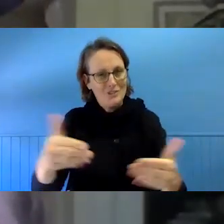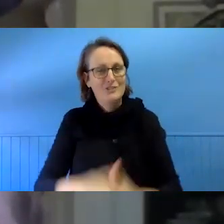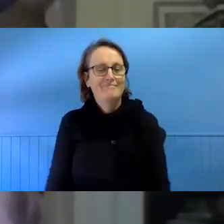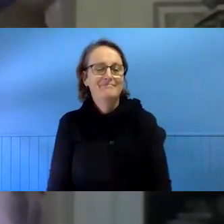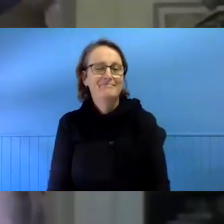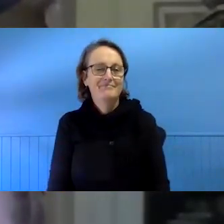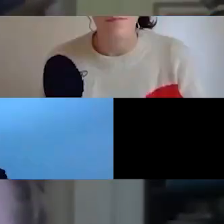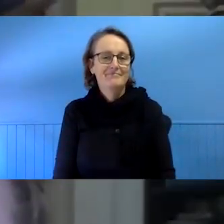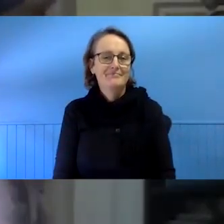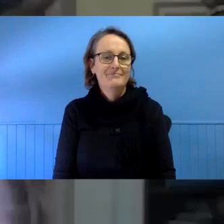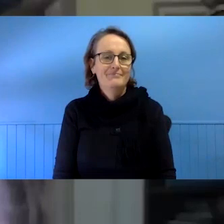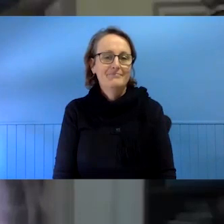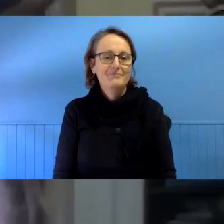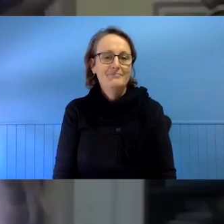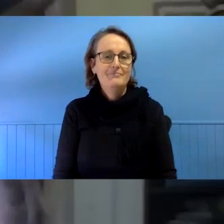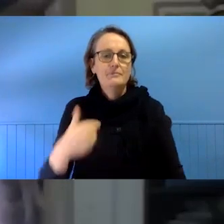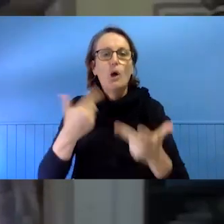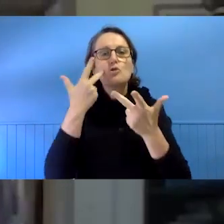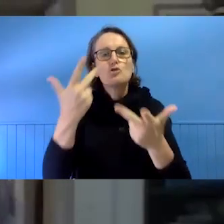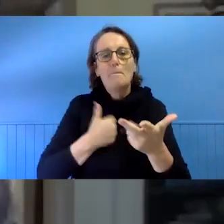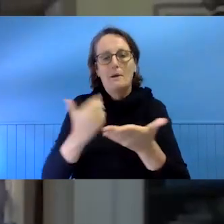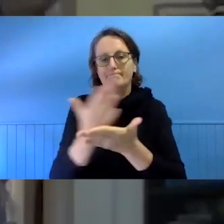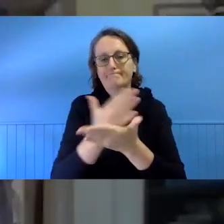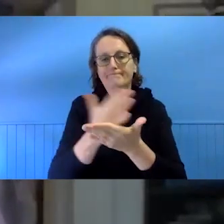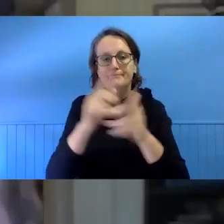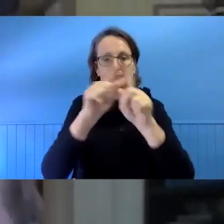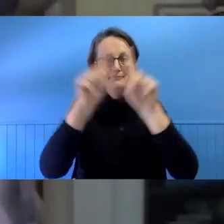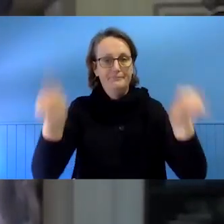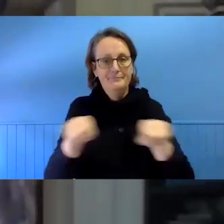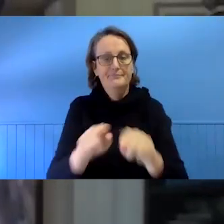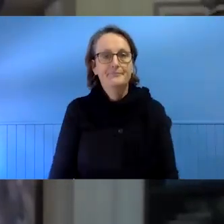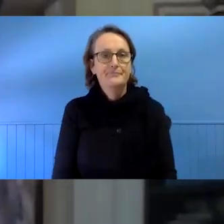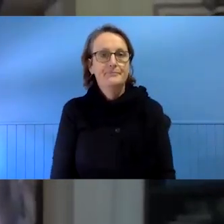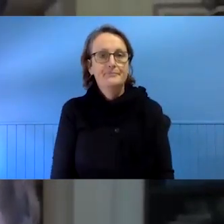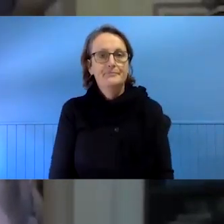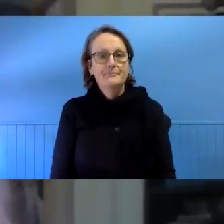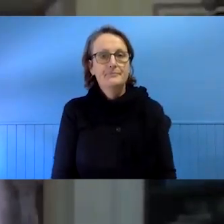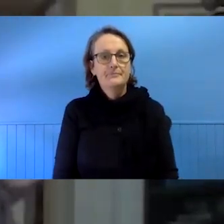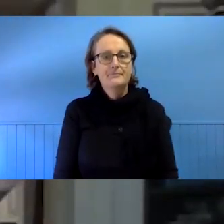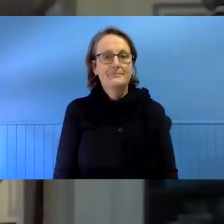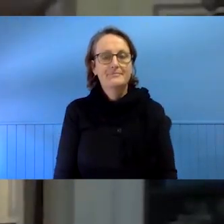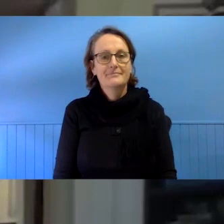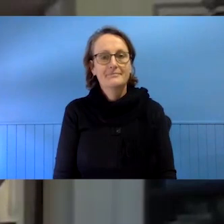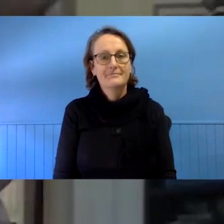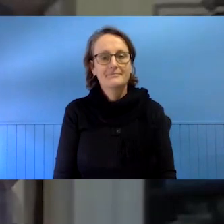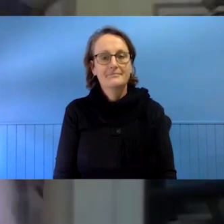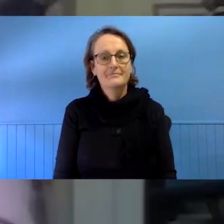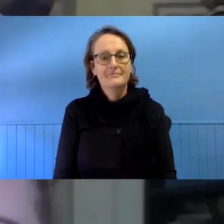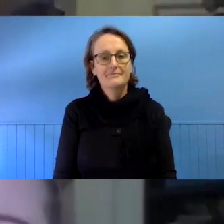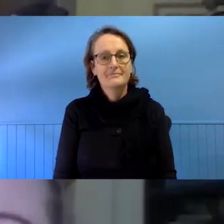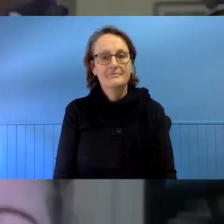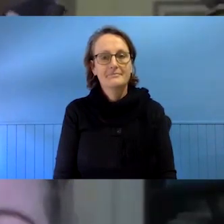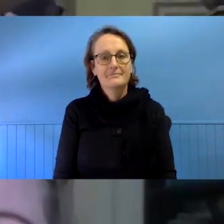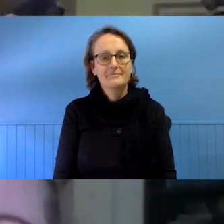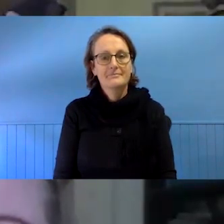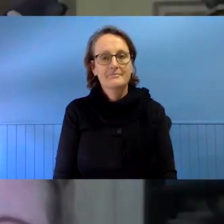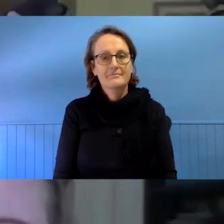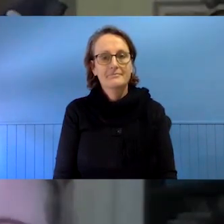I'll share my screen now.